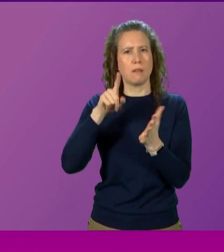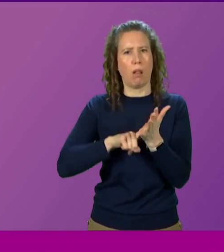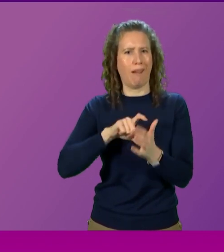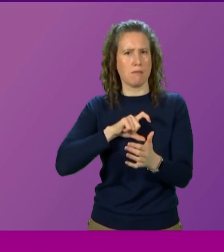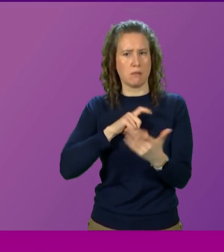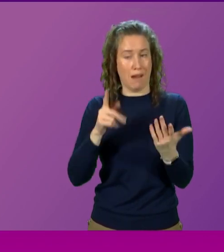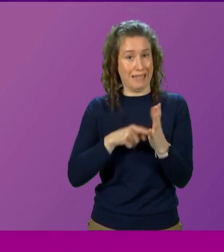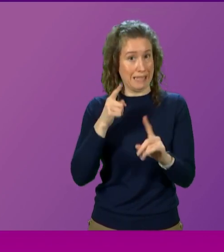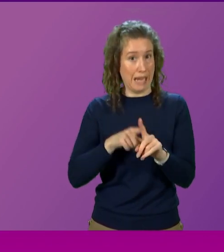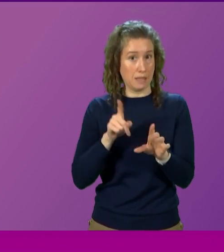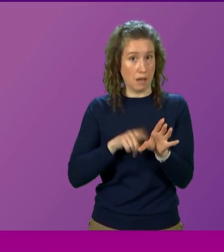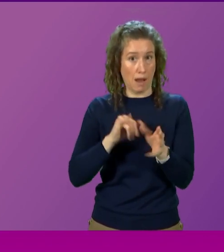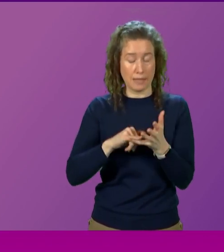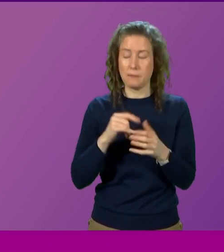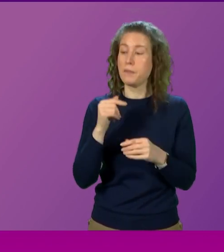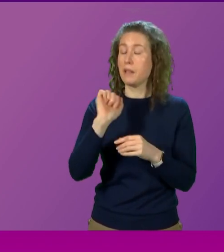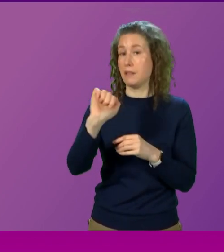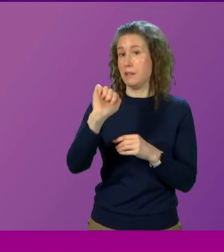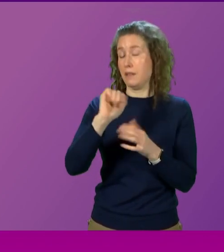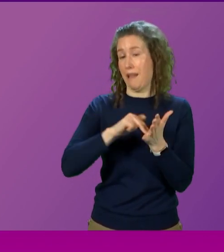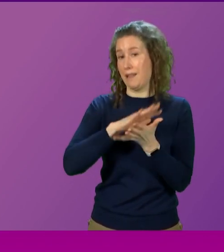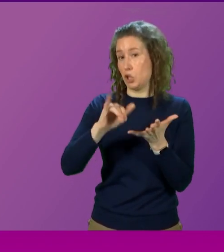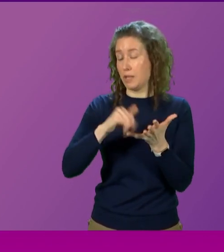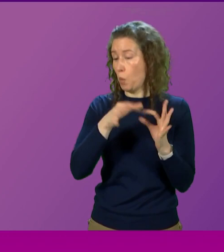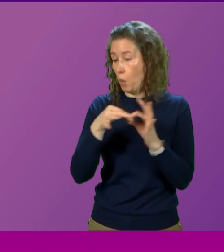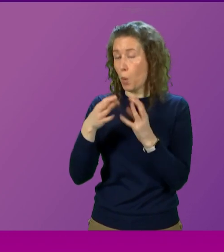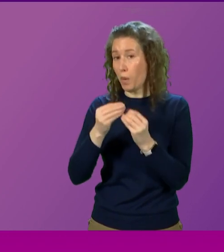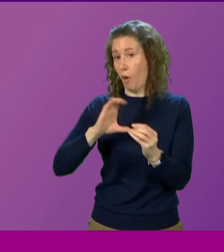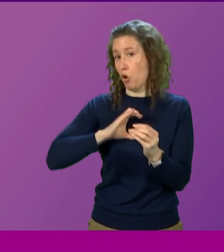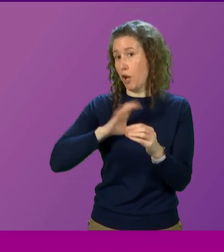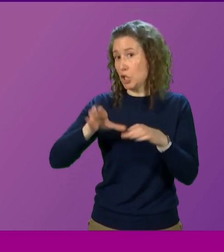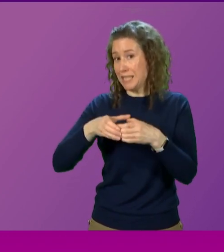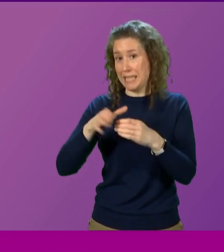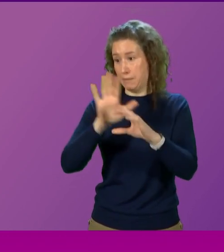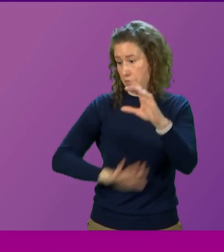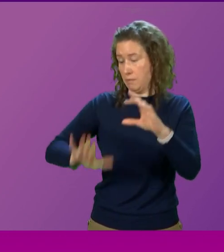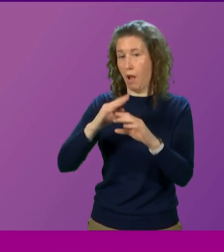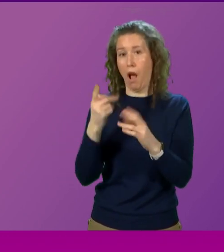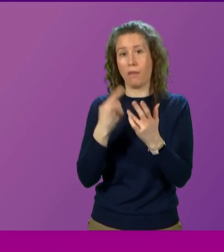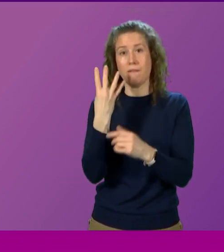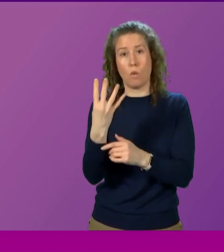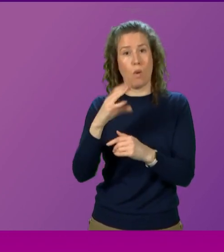NHS Tayside also works closely with oncology teams in the other four cancer centres across